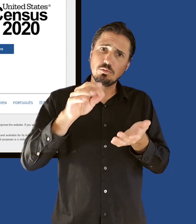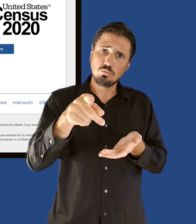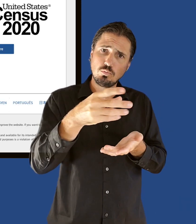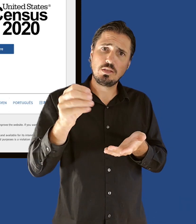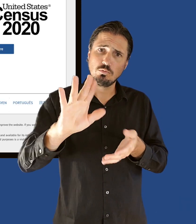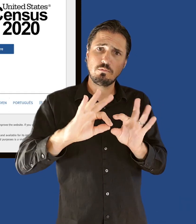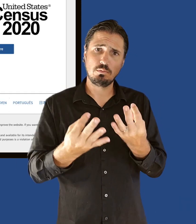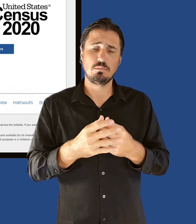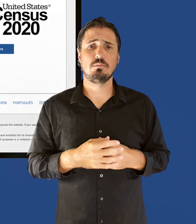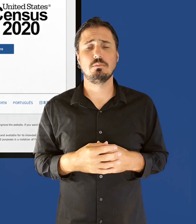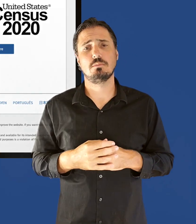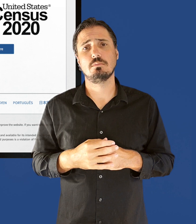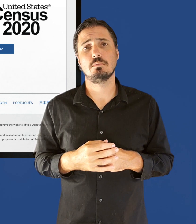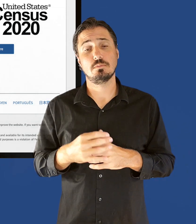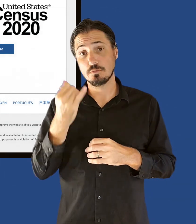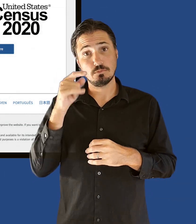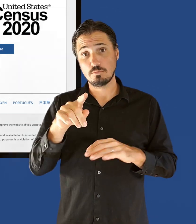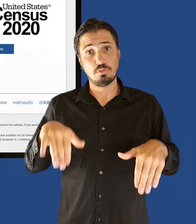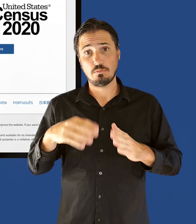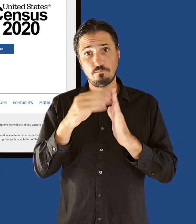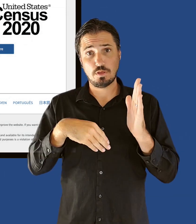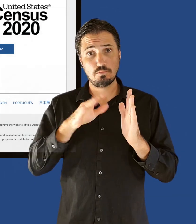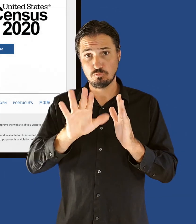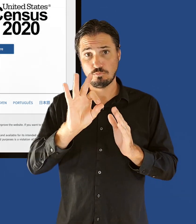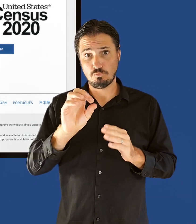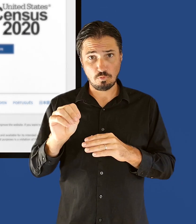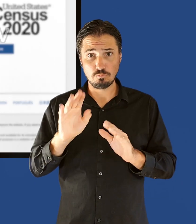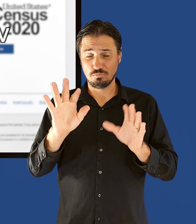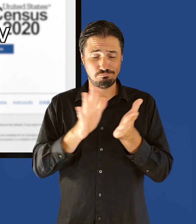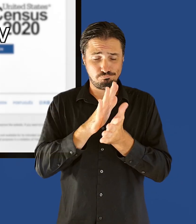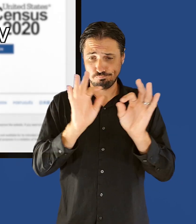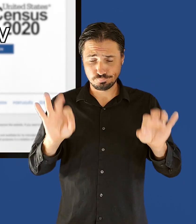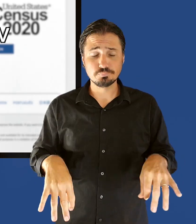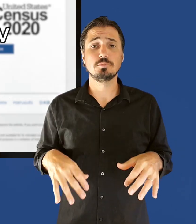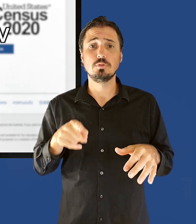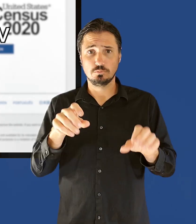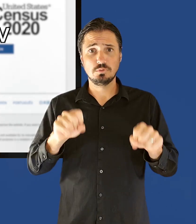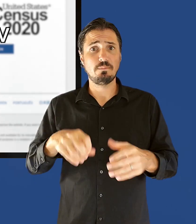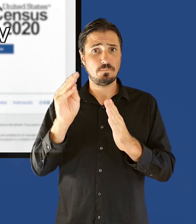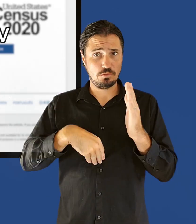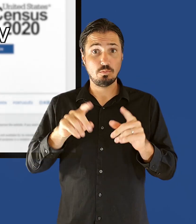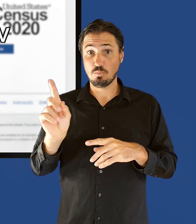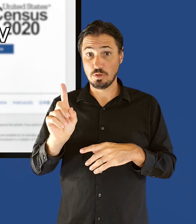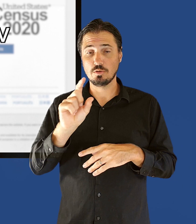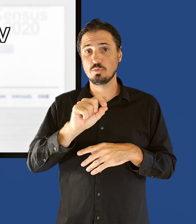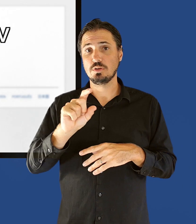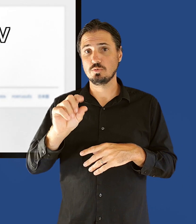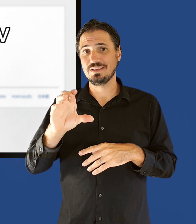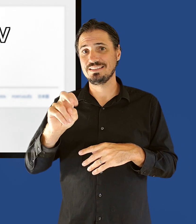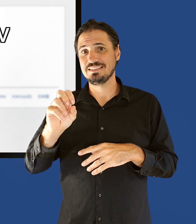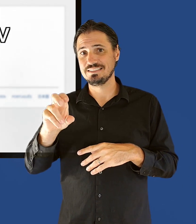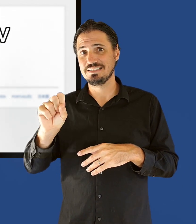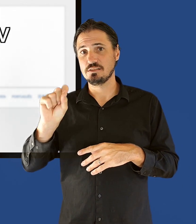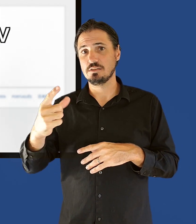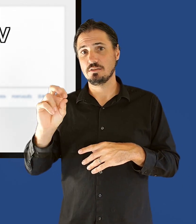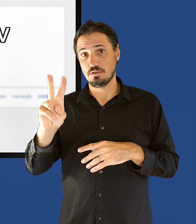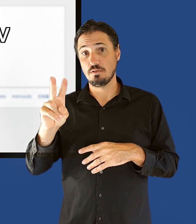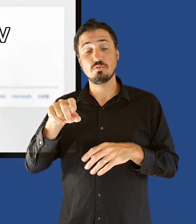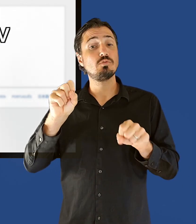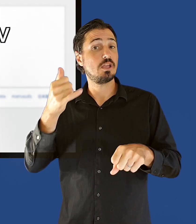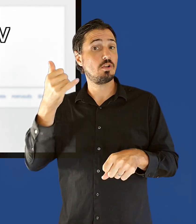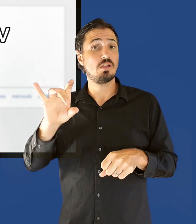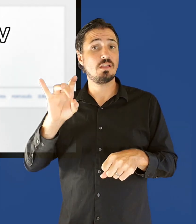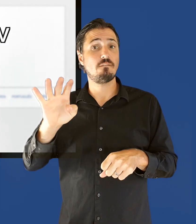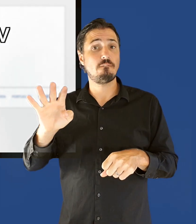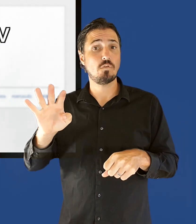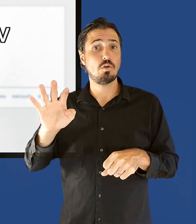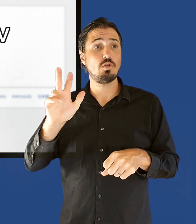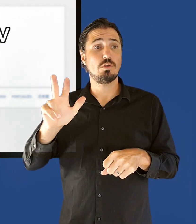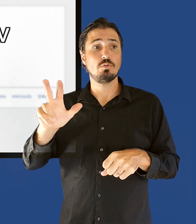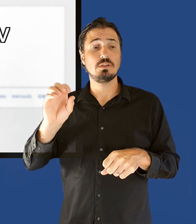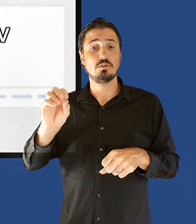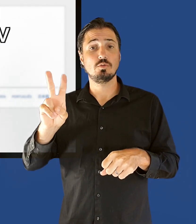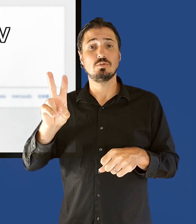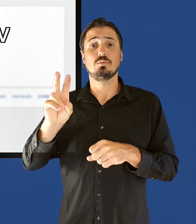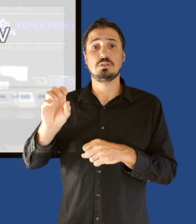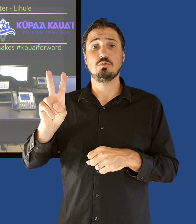If you have not yet filed your census form, you can complete it online at 2020census.gov. Or call 844-330-2020.